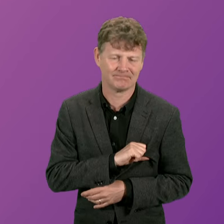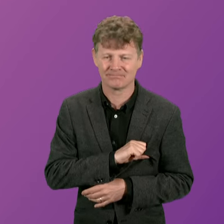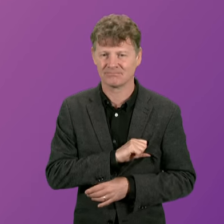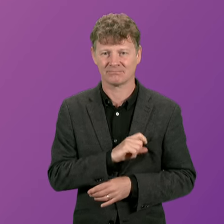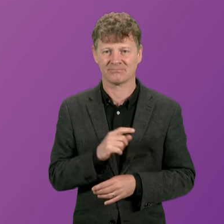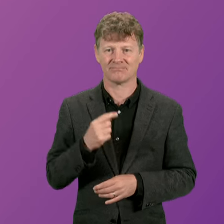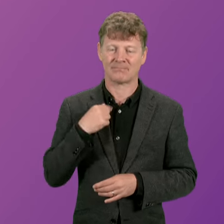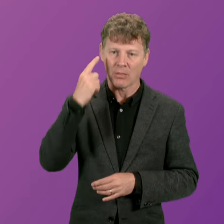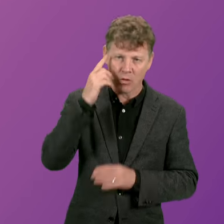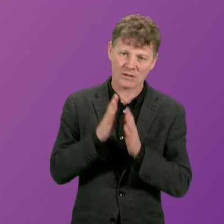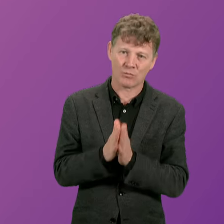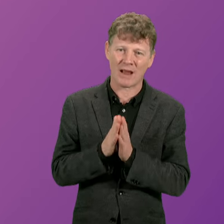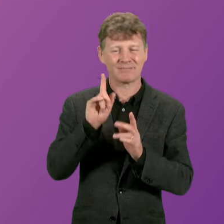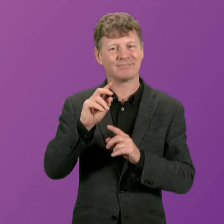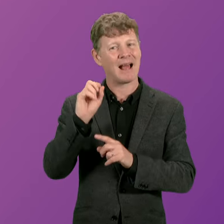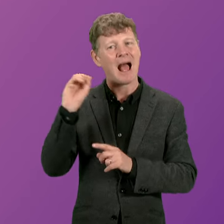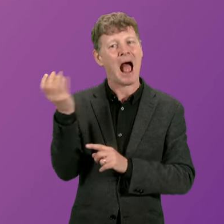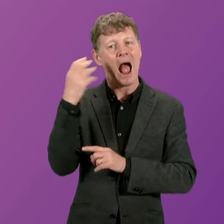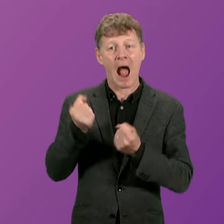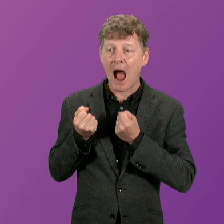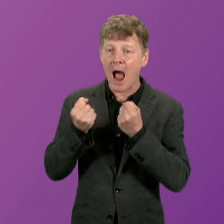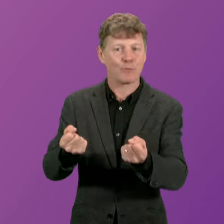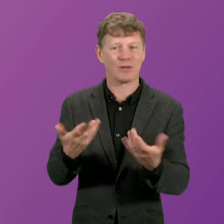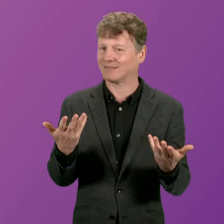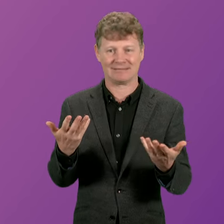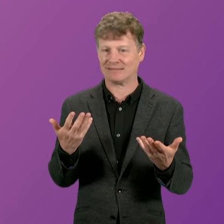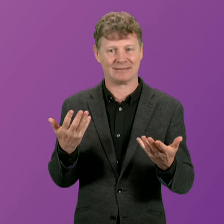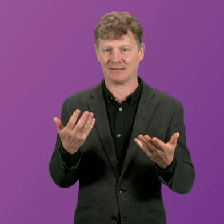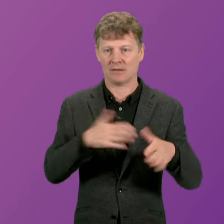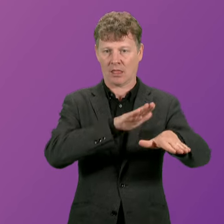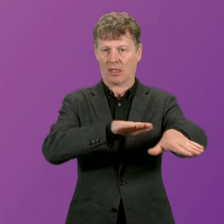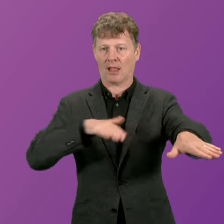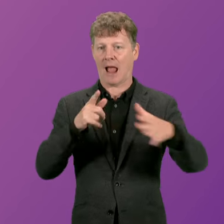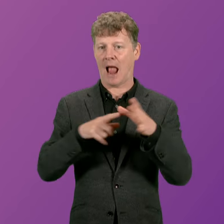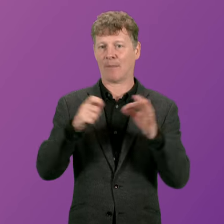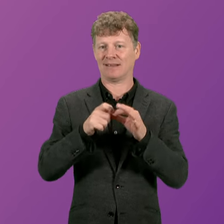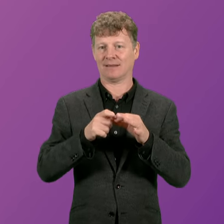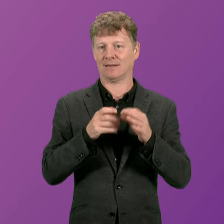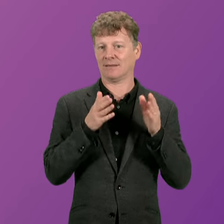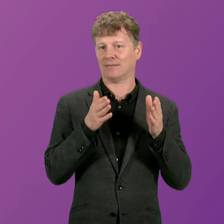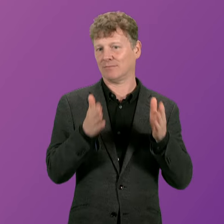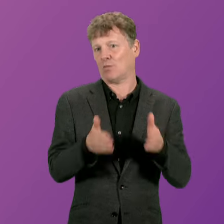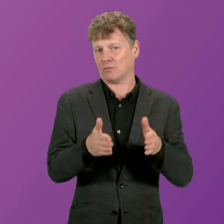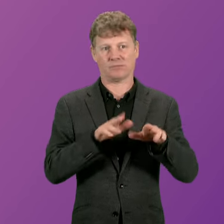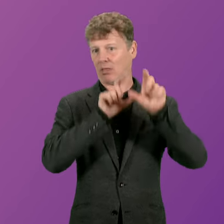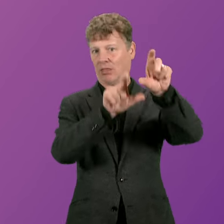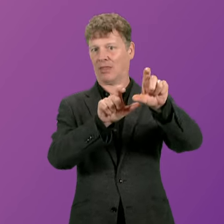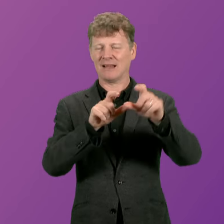No ambulances were available to attend the incident because they were all stacked up outside Aberdeen Royal infirmary, so the special operations response team,